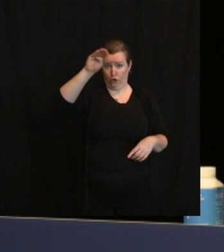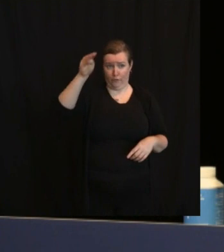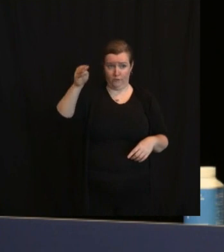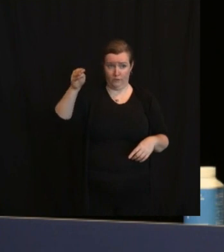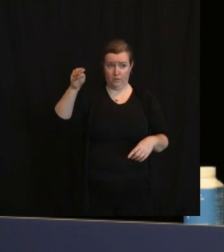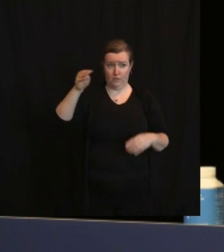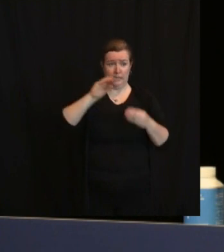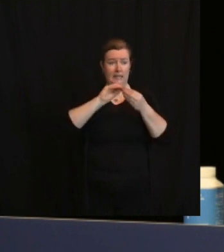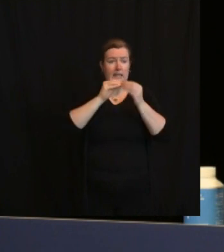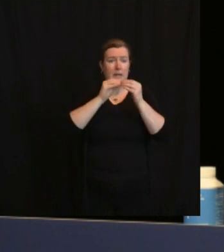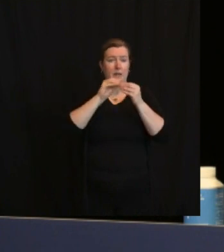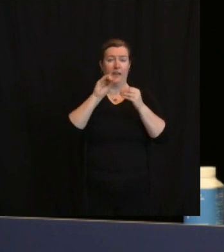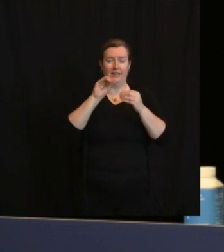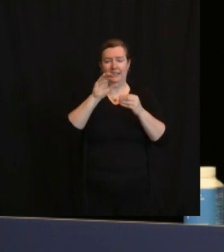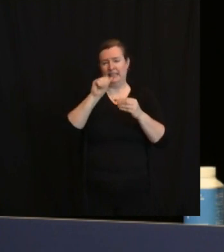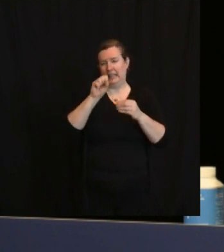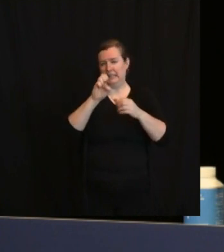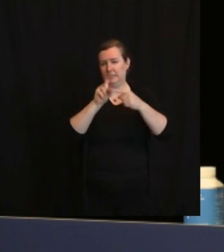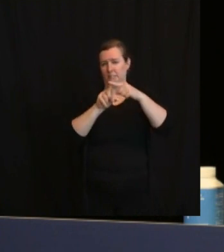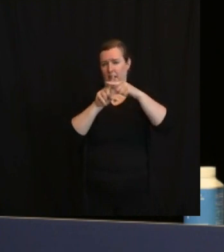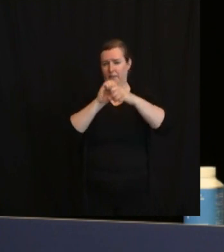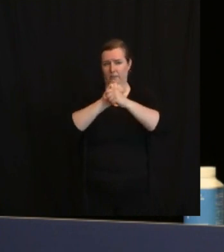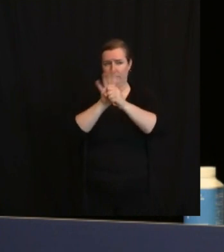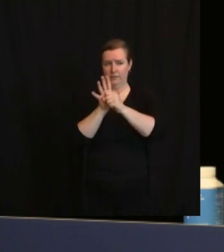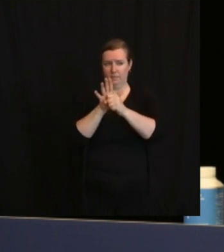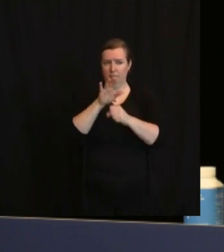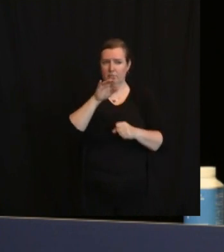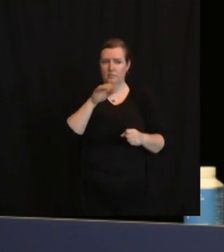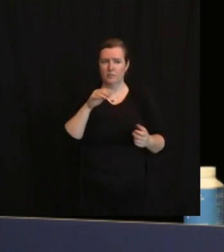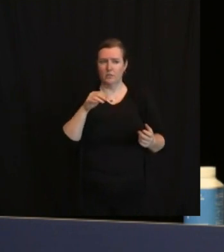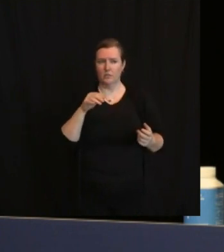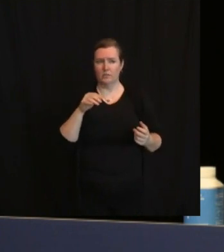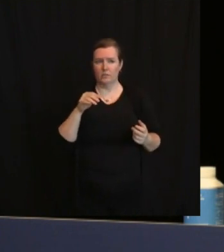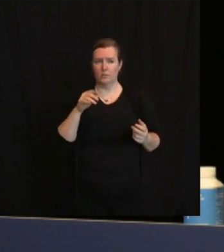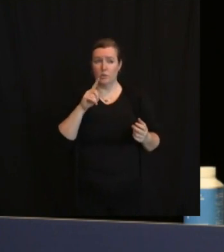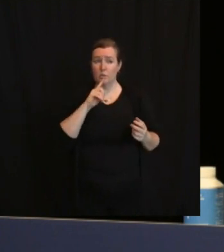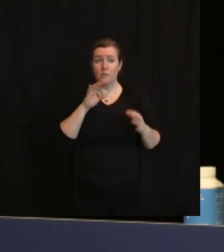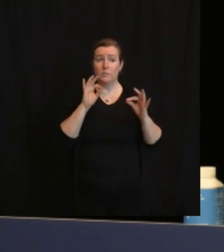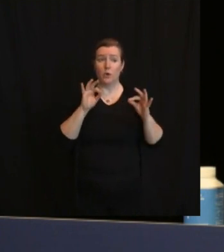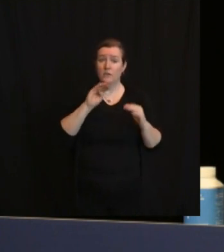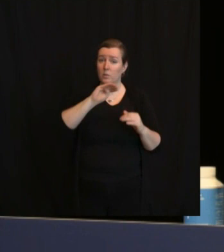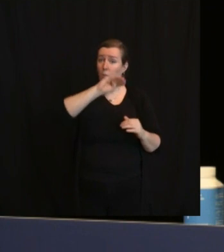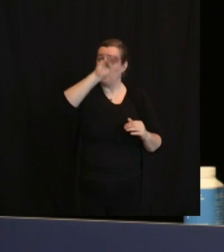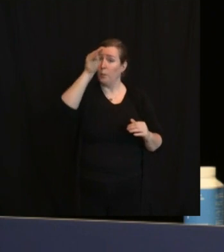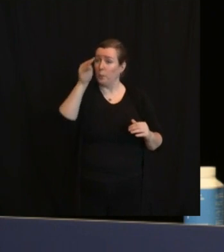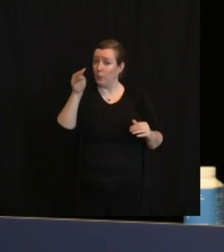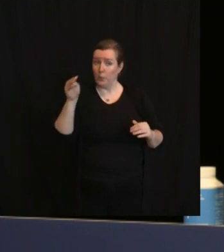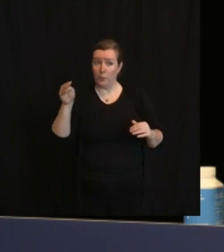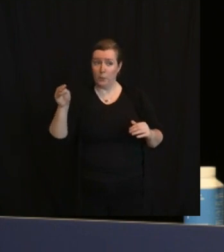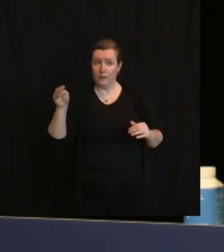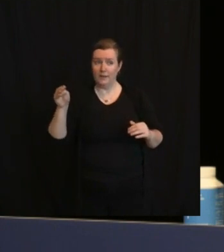ANSWER IS THAT IT DEPENDS. IT'S IMPORTANT TO RECOGNIZE WHEN YOU LOOK AT AN EPI CURVE,